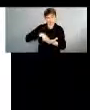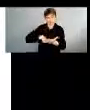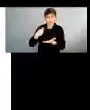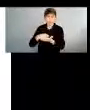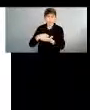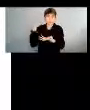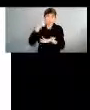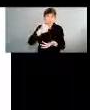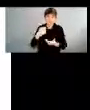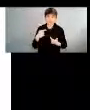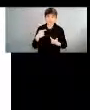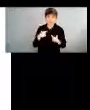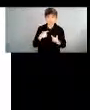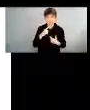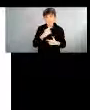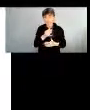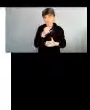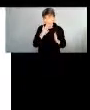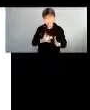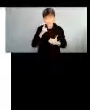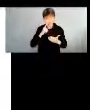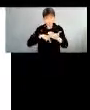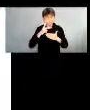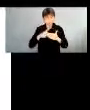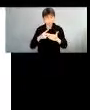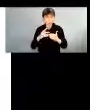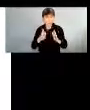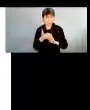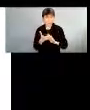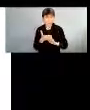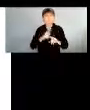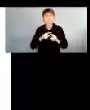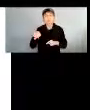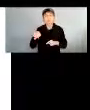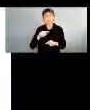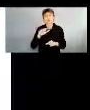the programs I run, it’s your job to be an expert in your own practice. Be authentic